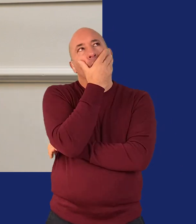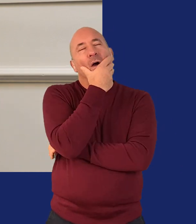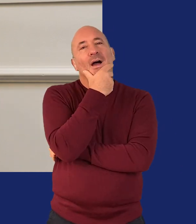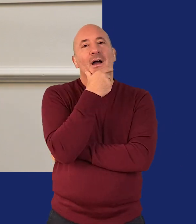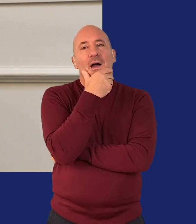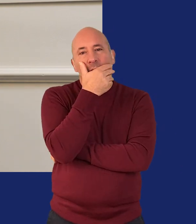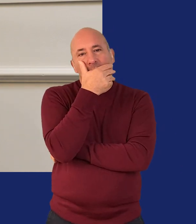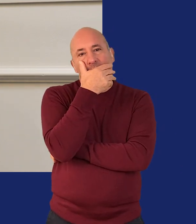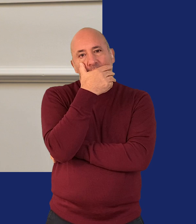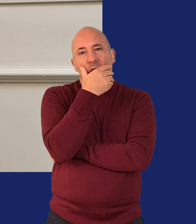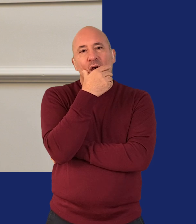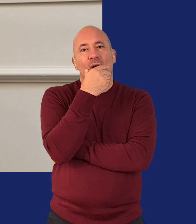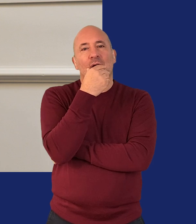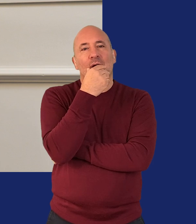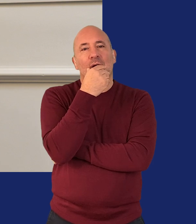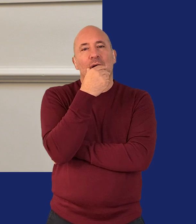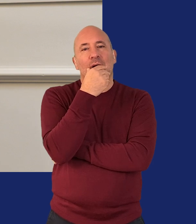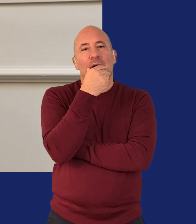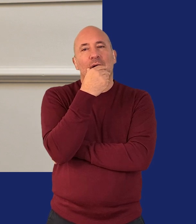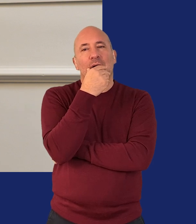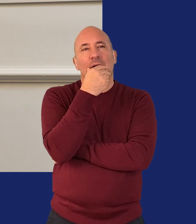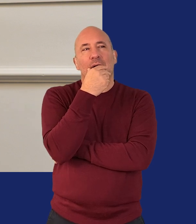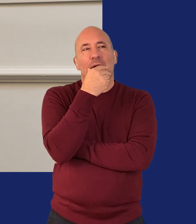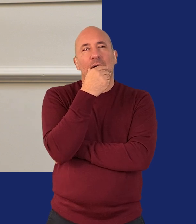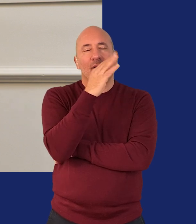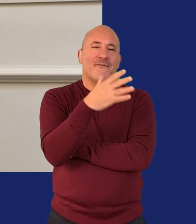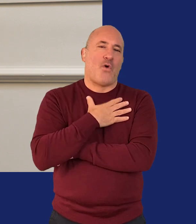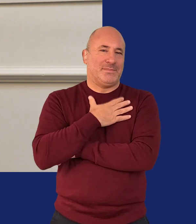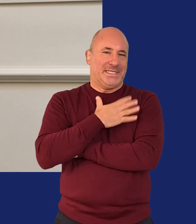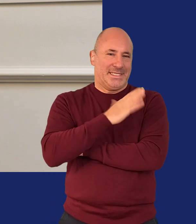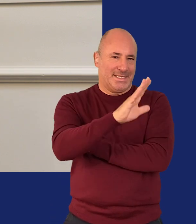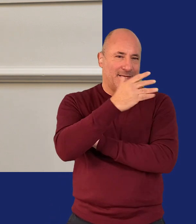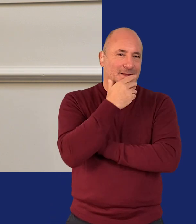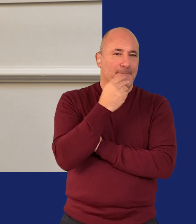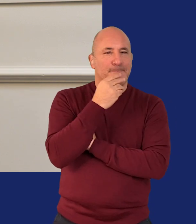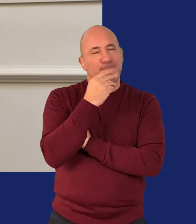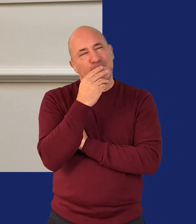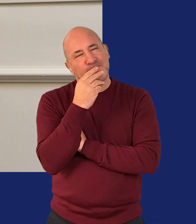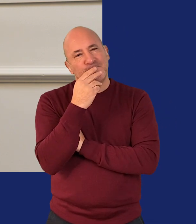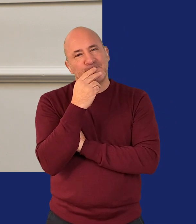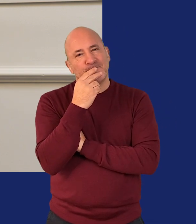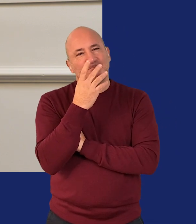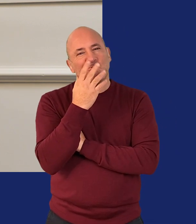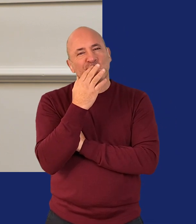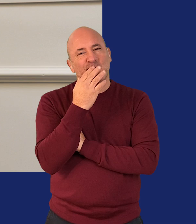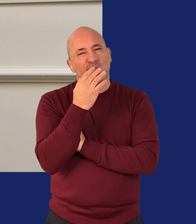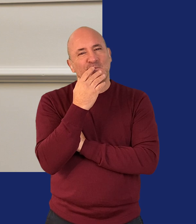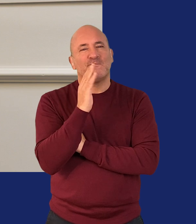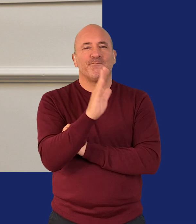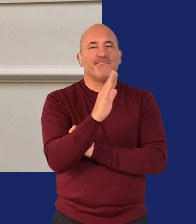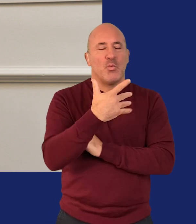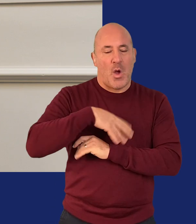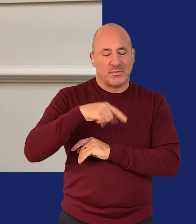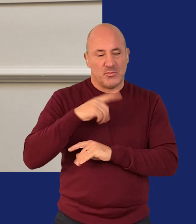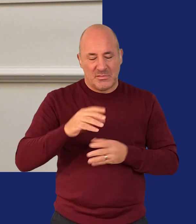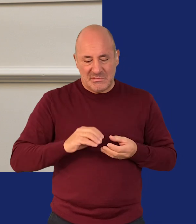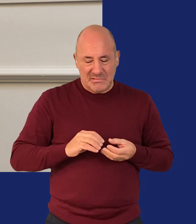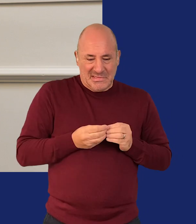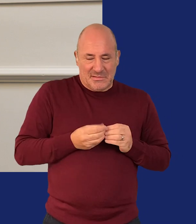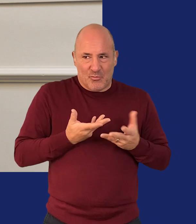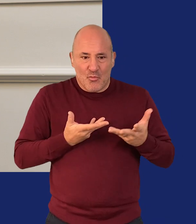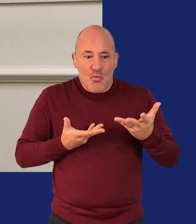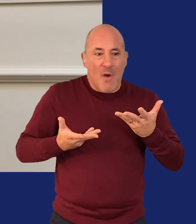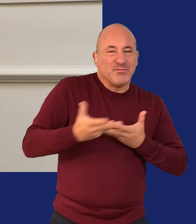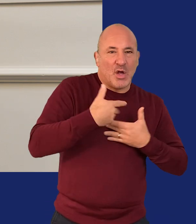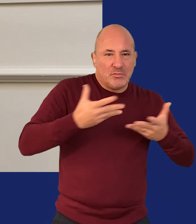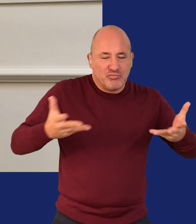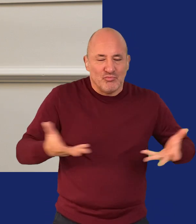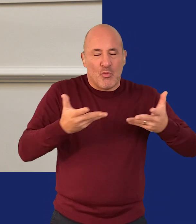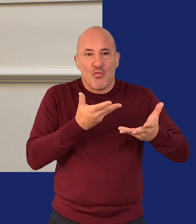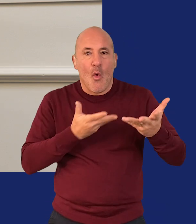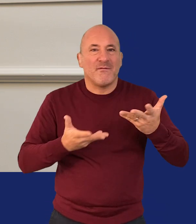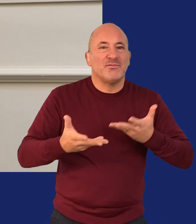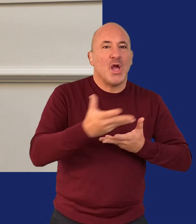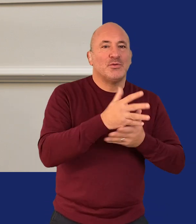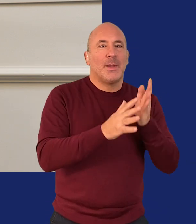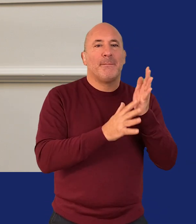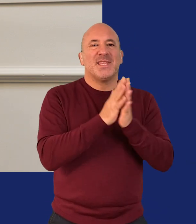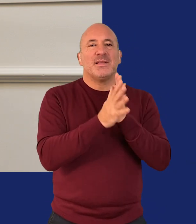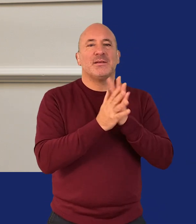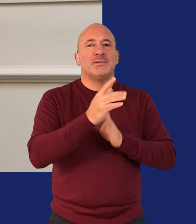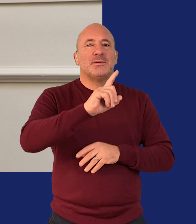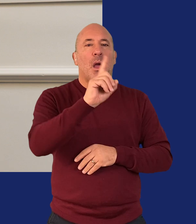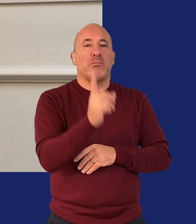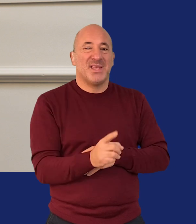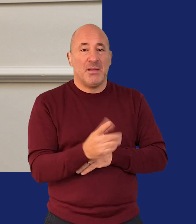Um, cause I think that for my self it's just kind of, uh, creating conversations